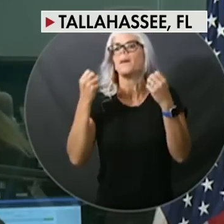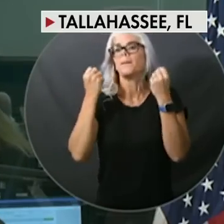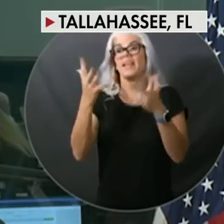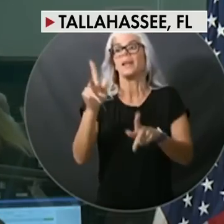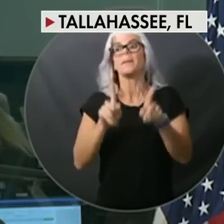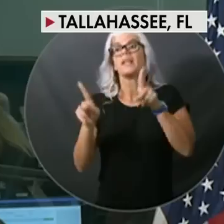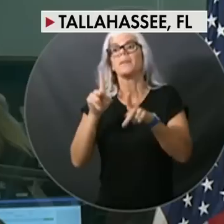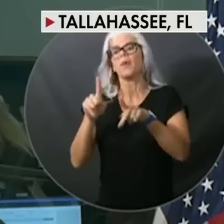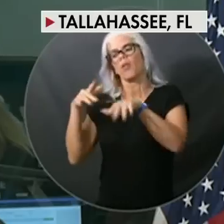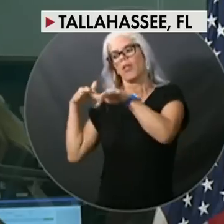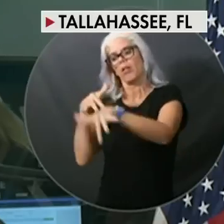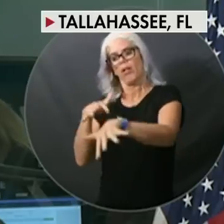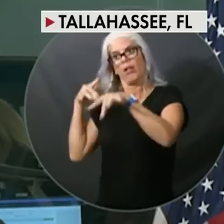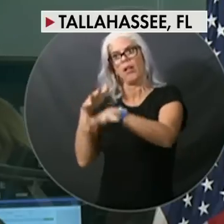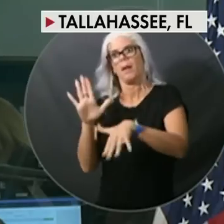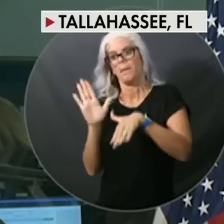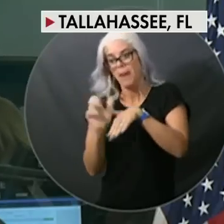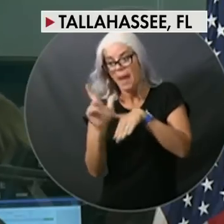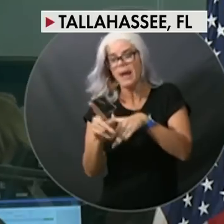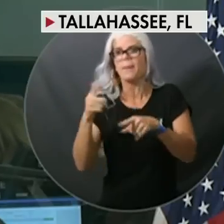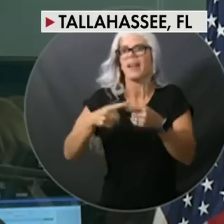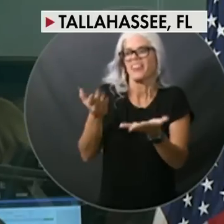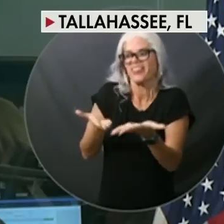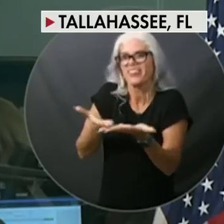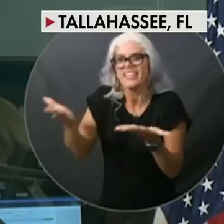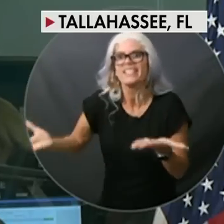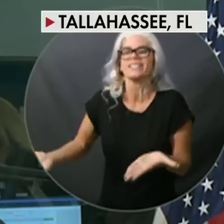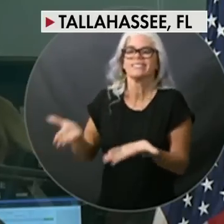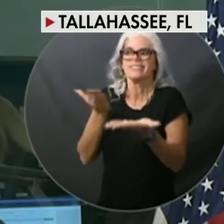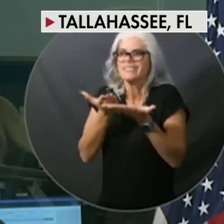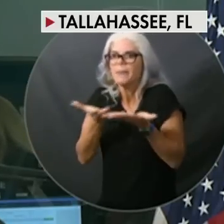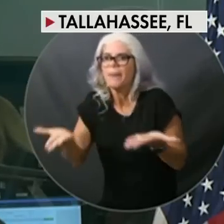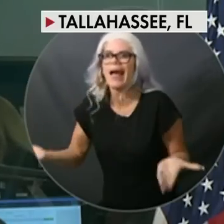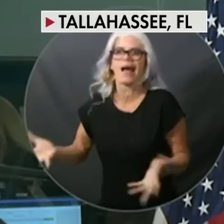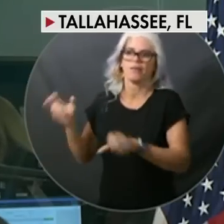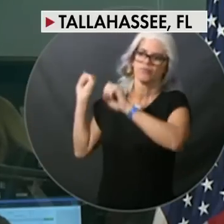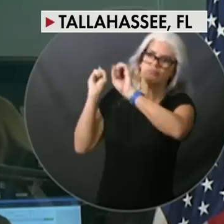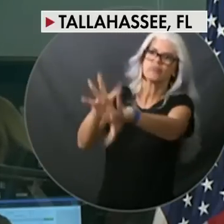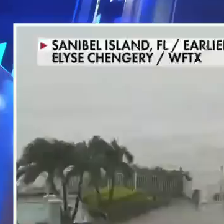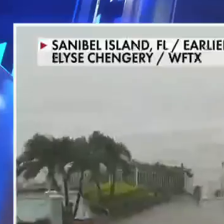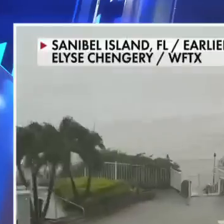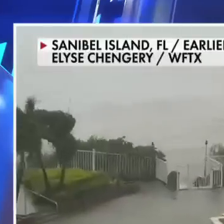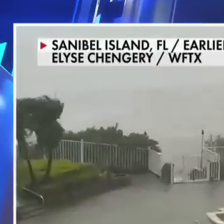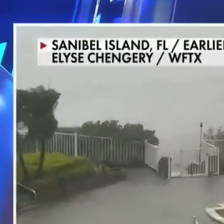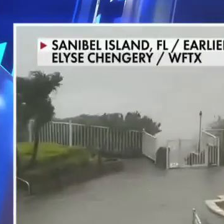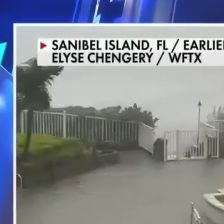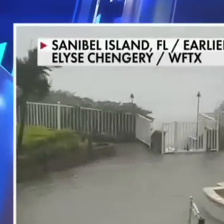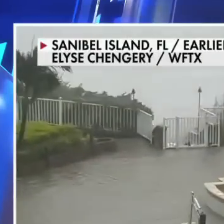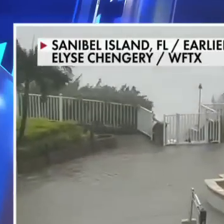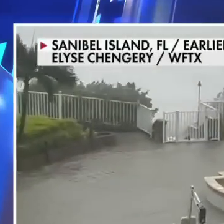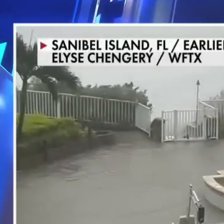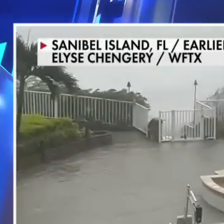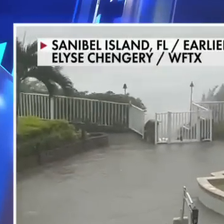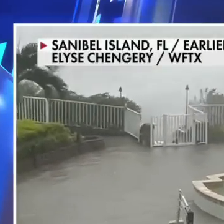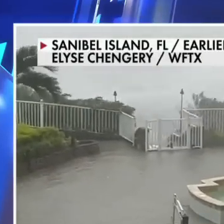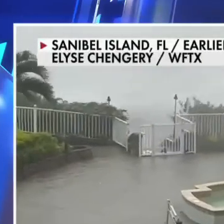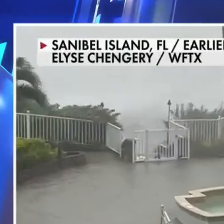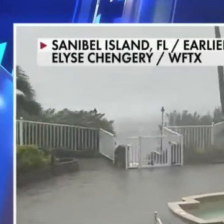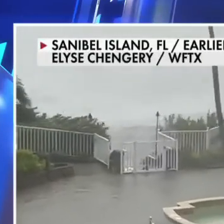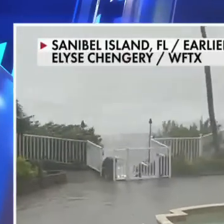MASSIVE SURGE OF PERSONNEL AND SUPPLIES TO BE ABLE TO HELP THOSE WHO ARE IN NEED GET PEOPLE